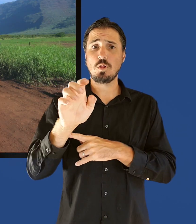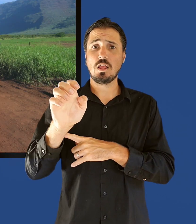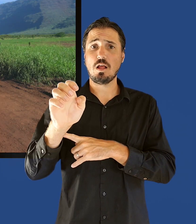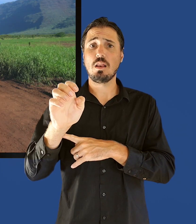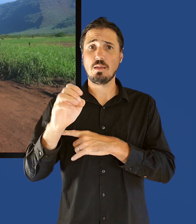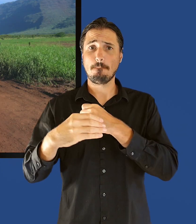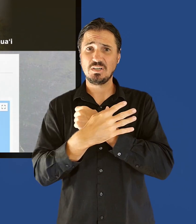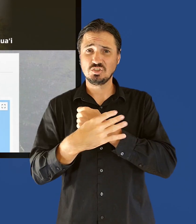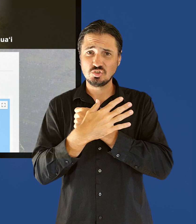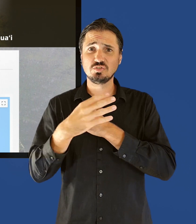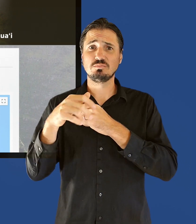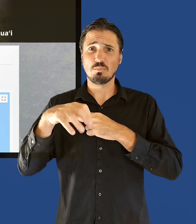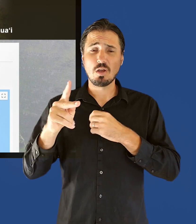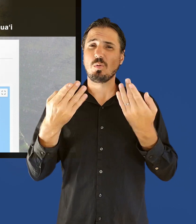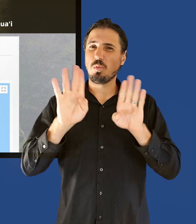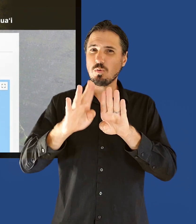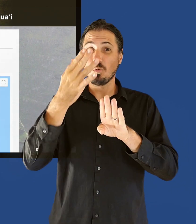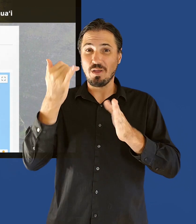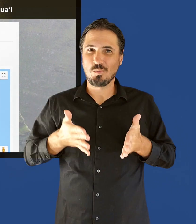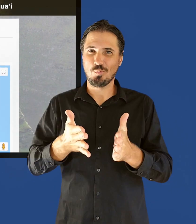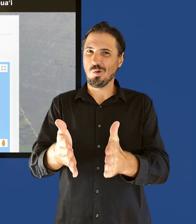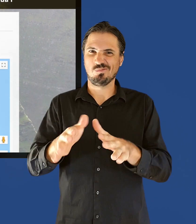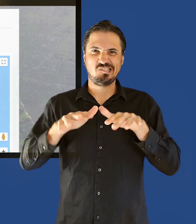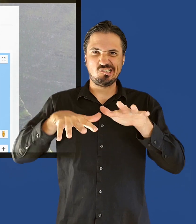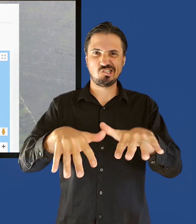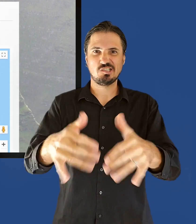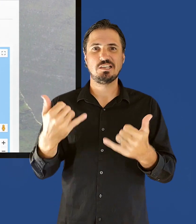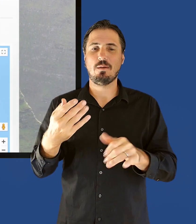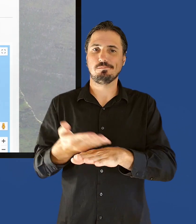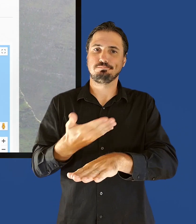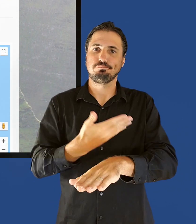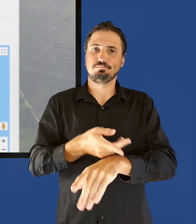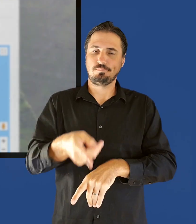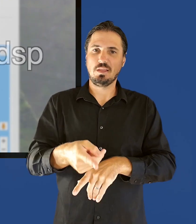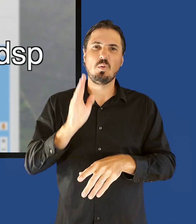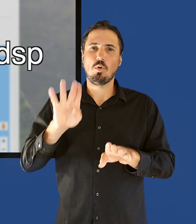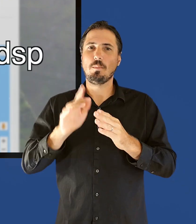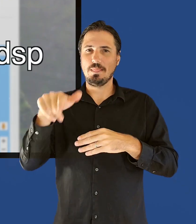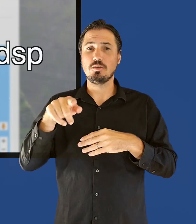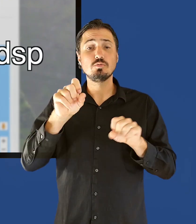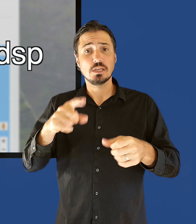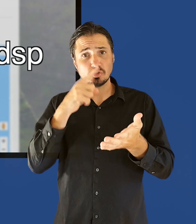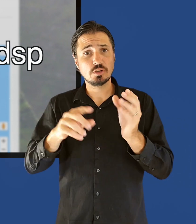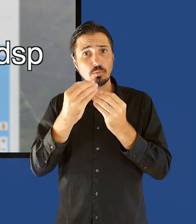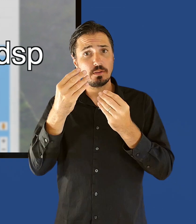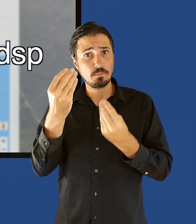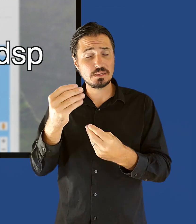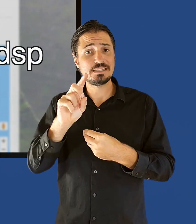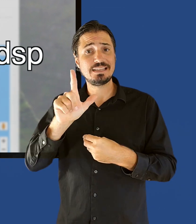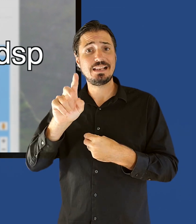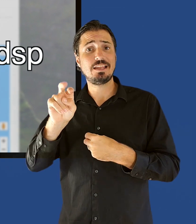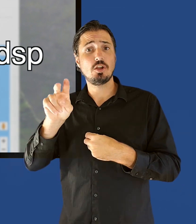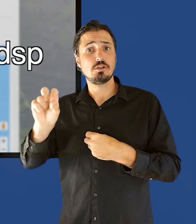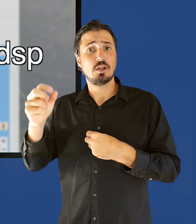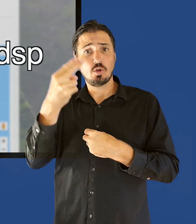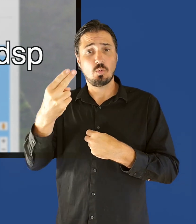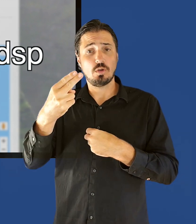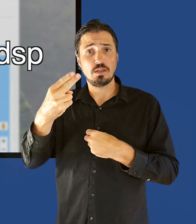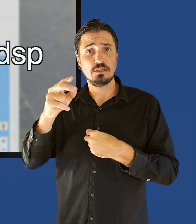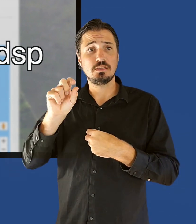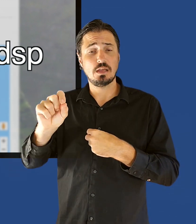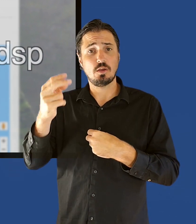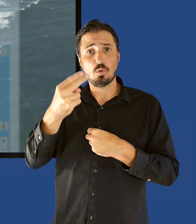For more details on State Parks, please visit the DLNR State Parks website at dlnr.hawaii.gov/dsp